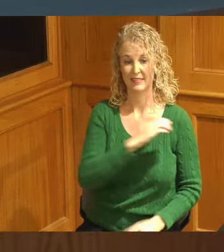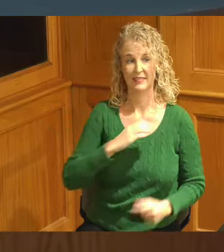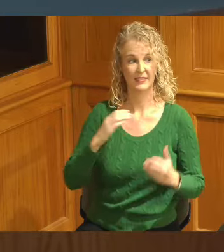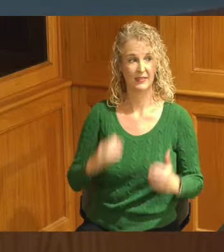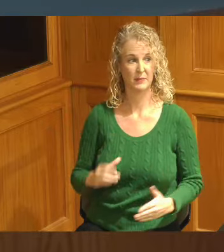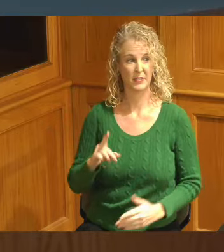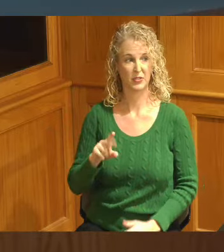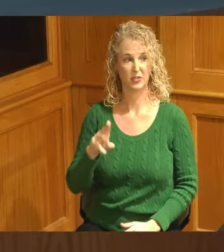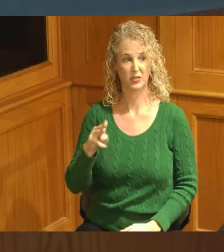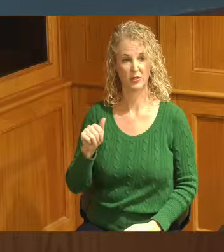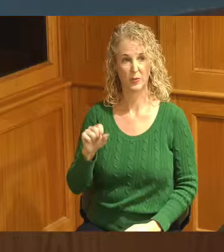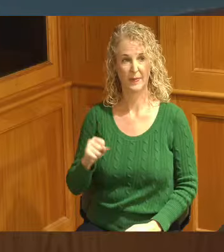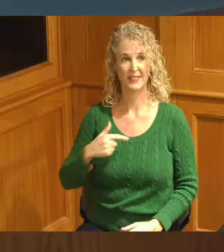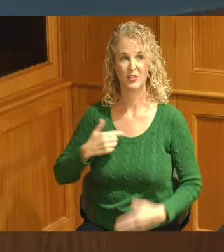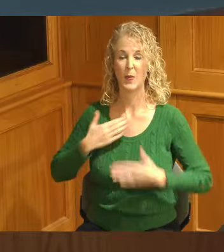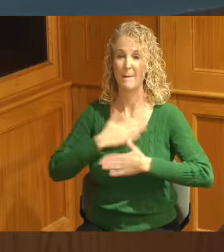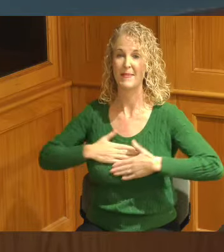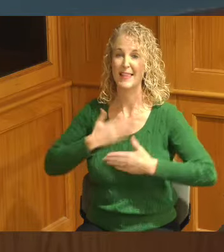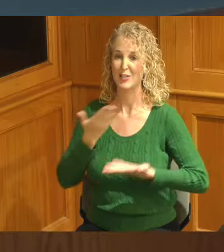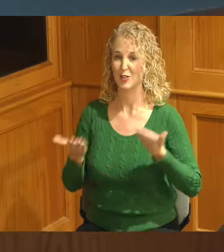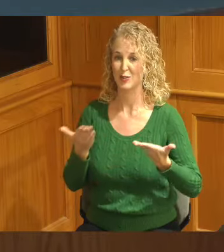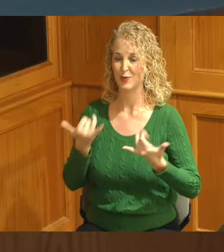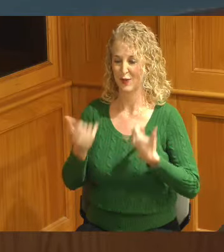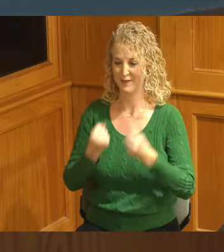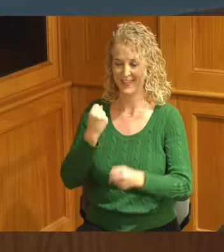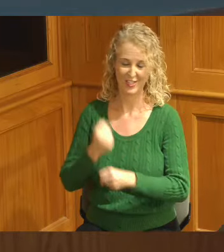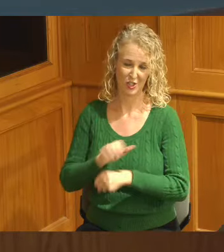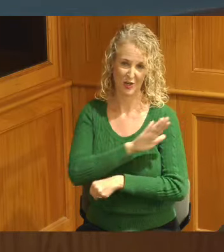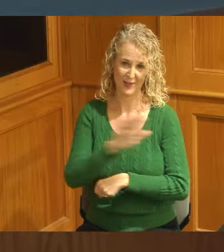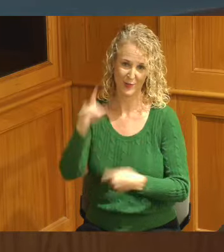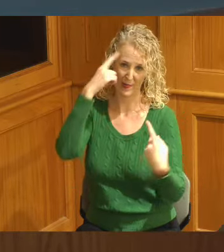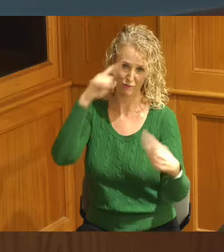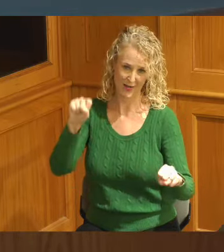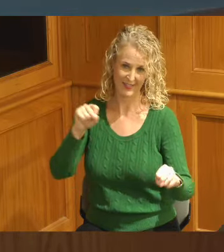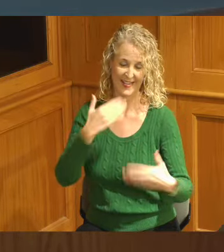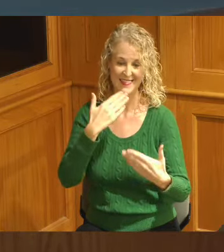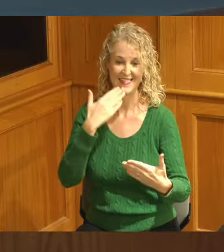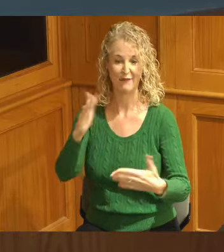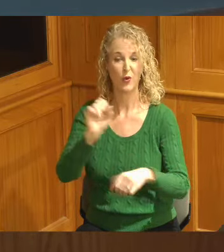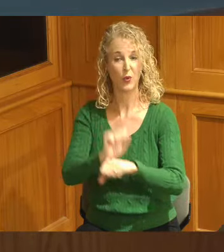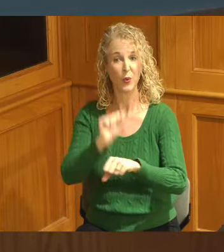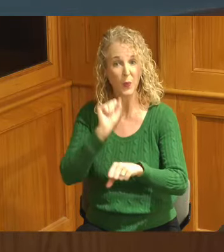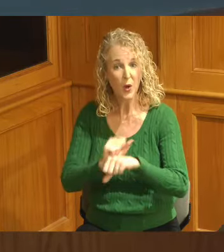a pleasure to serve as President. thank you for all the work and look forward to moving into the